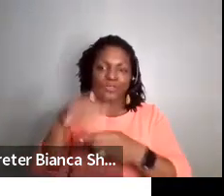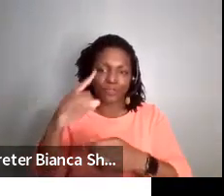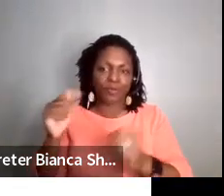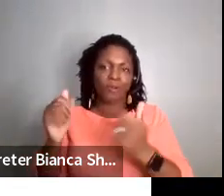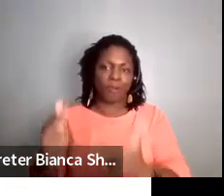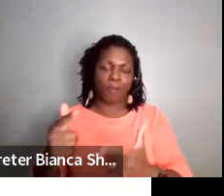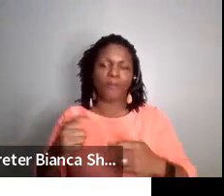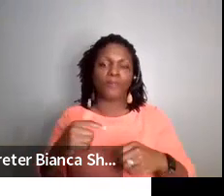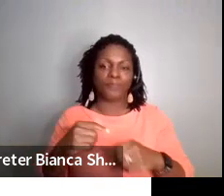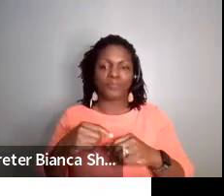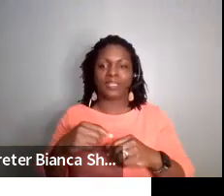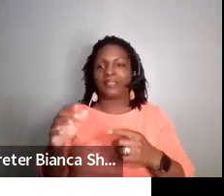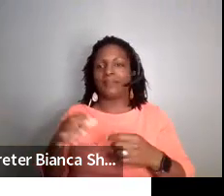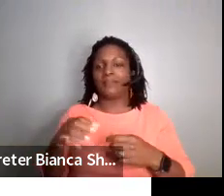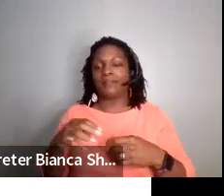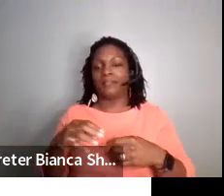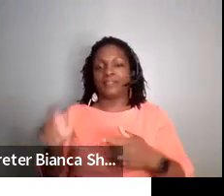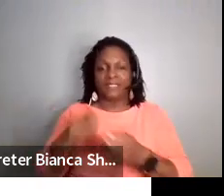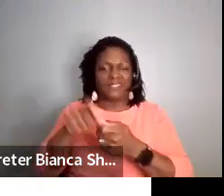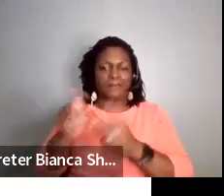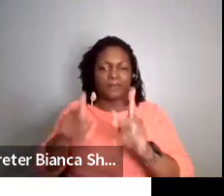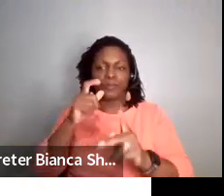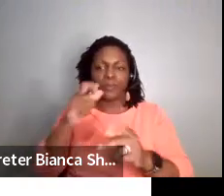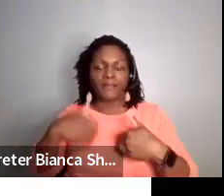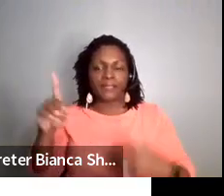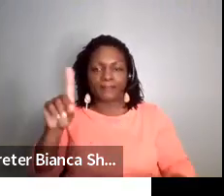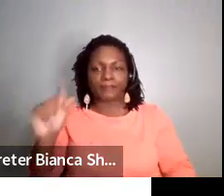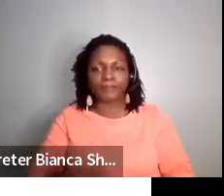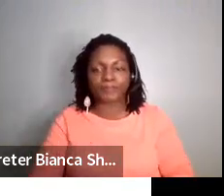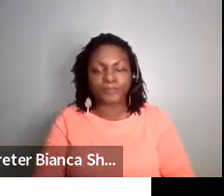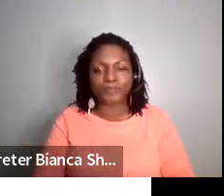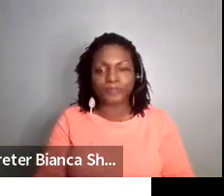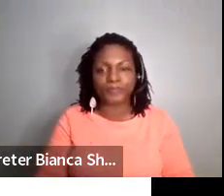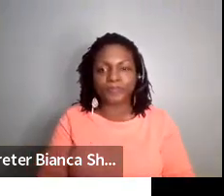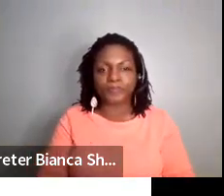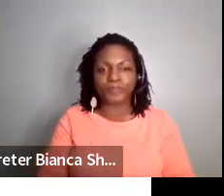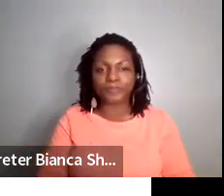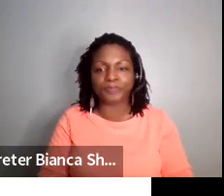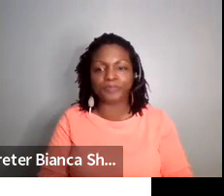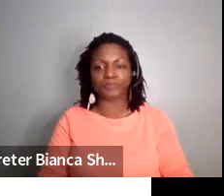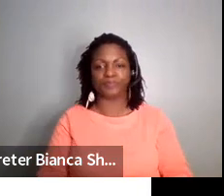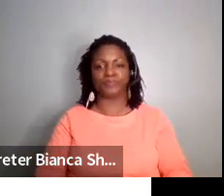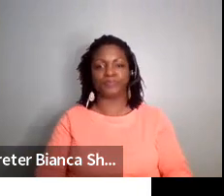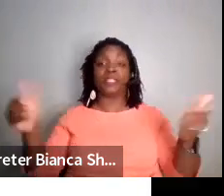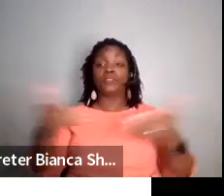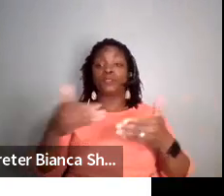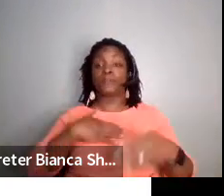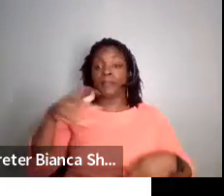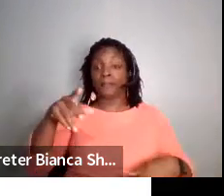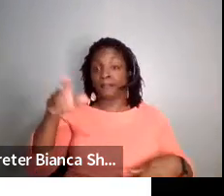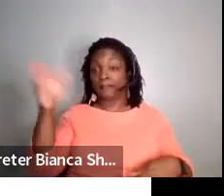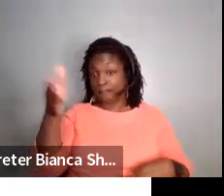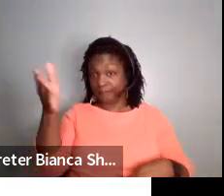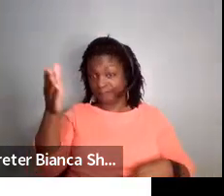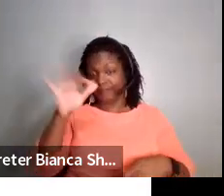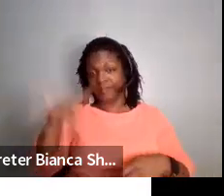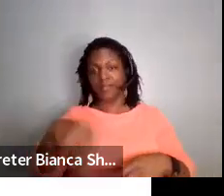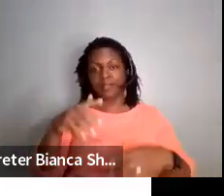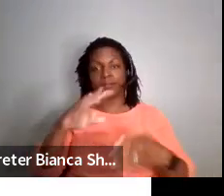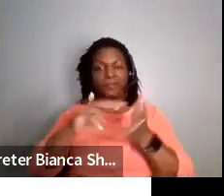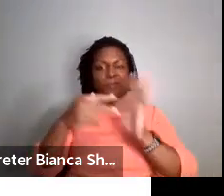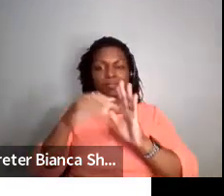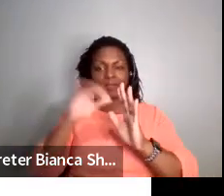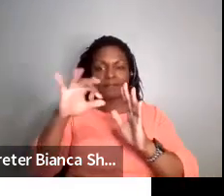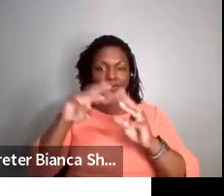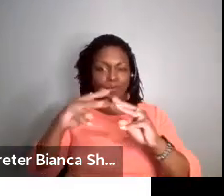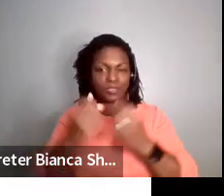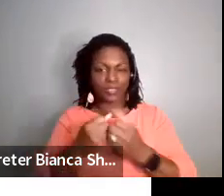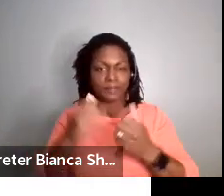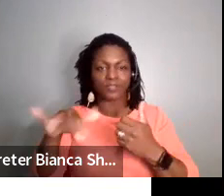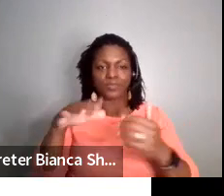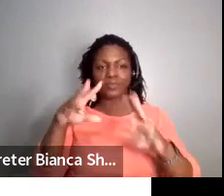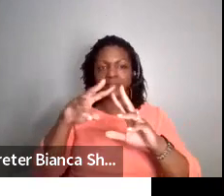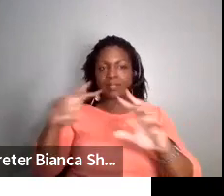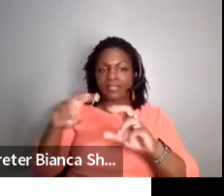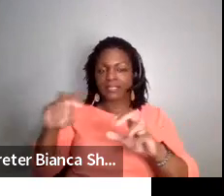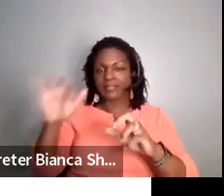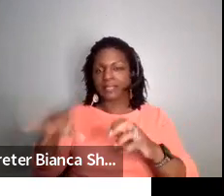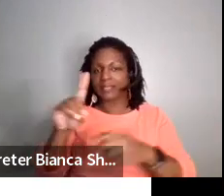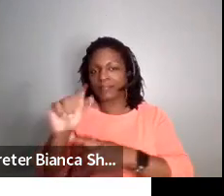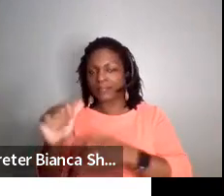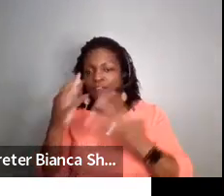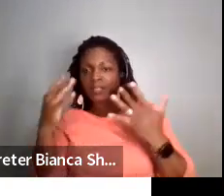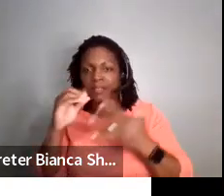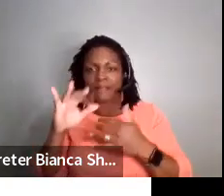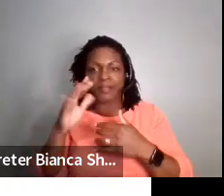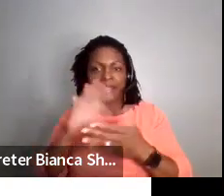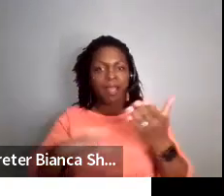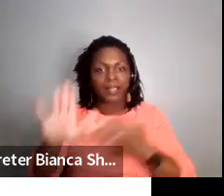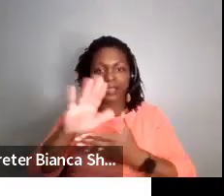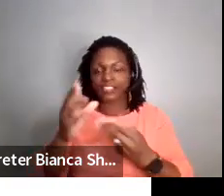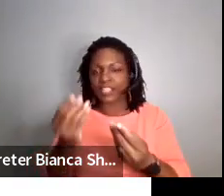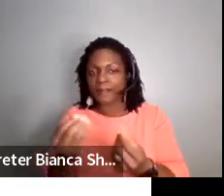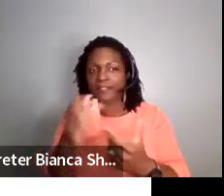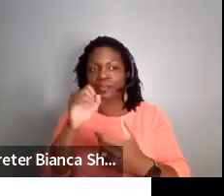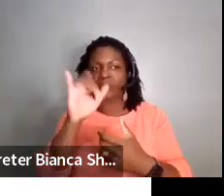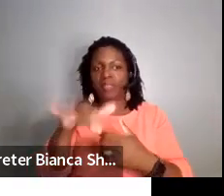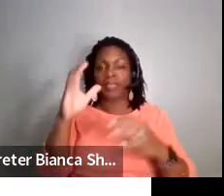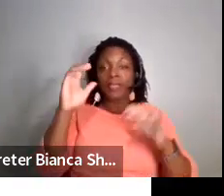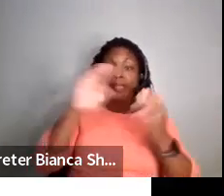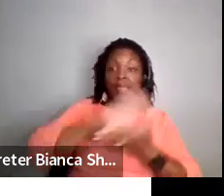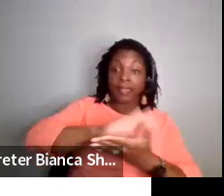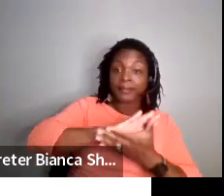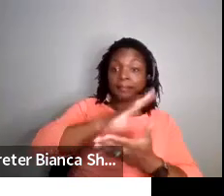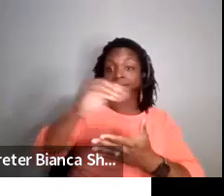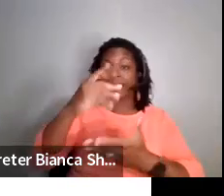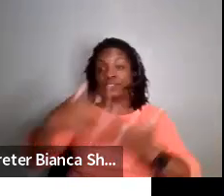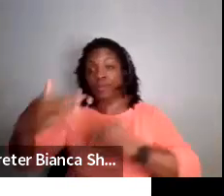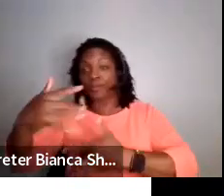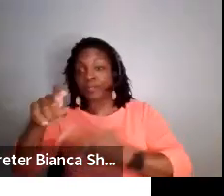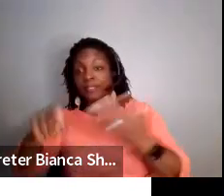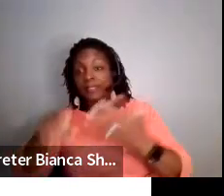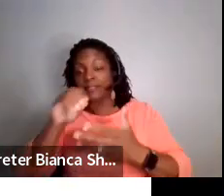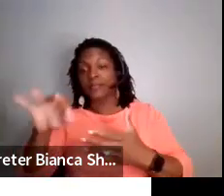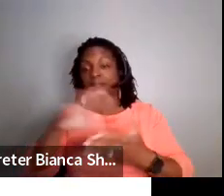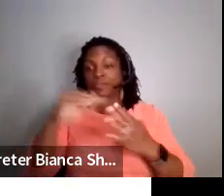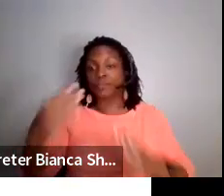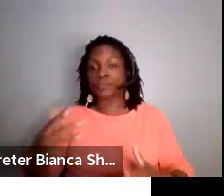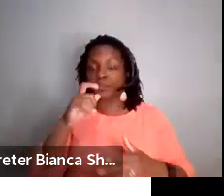So. So let me introduce My presentation Report of this workshop is to assess the disability, friendliness of college campuses, so that the economic and social needs of students with aba defined disabilities can be